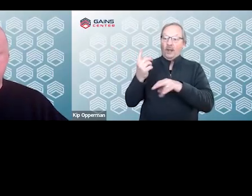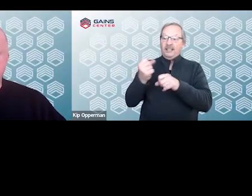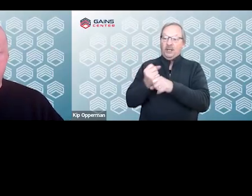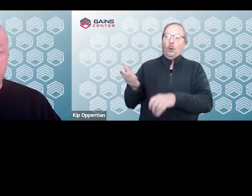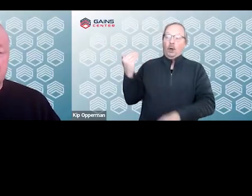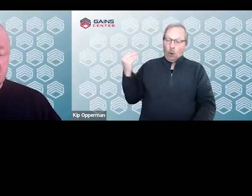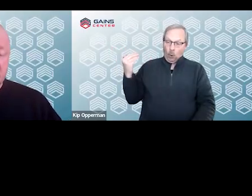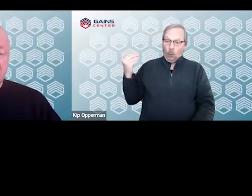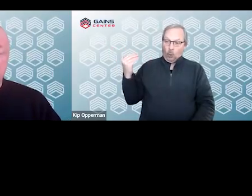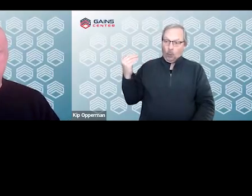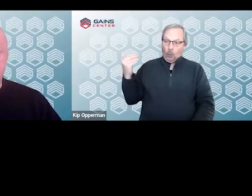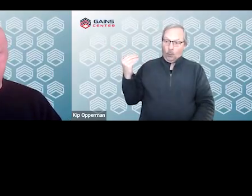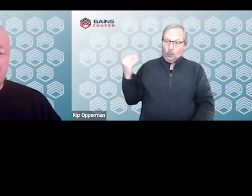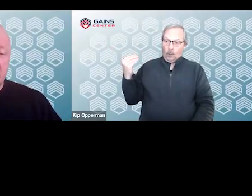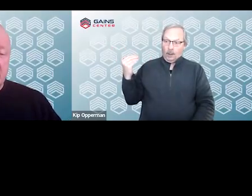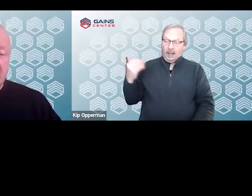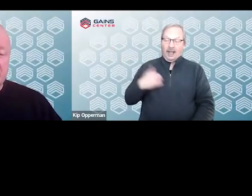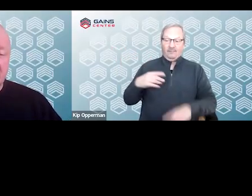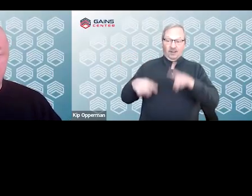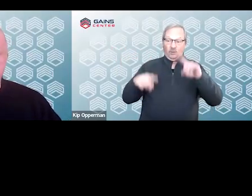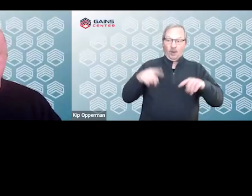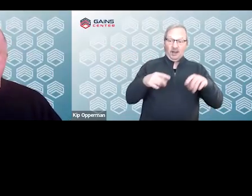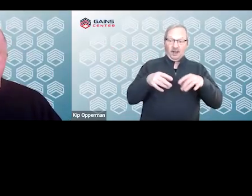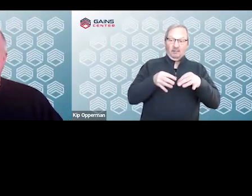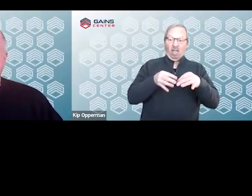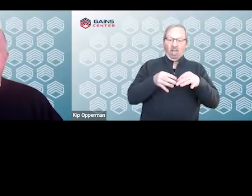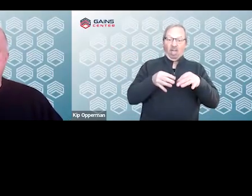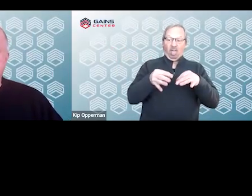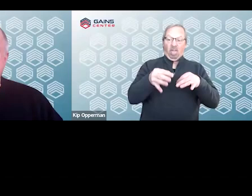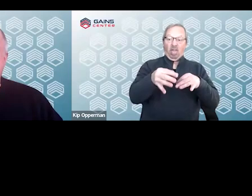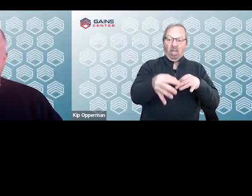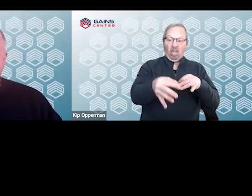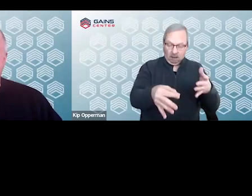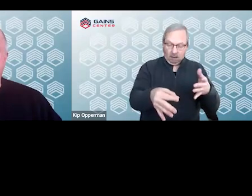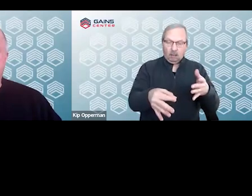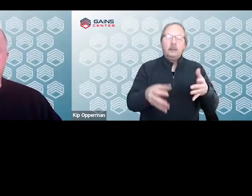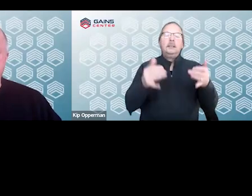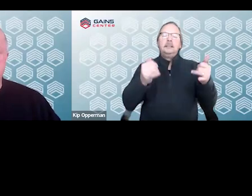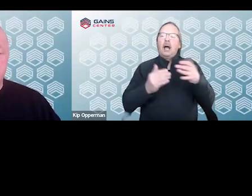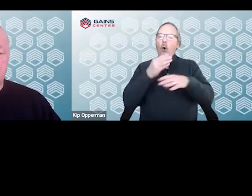but there have been variety of delays, but it's now over 12,000